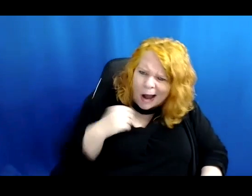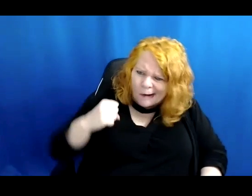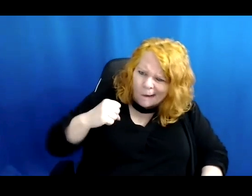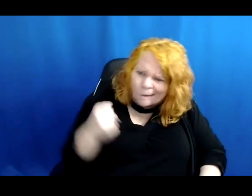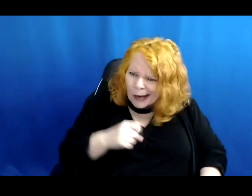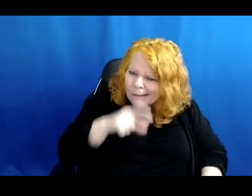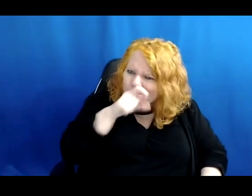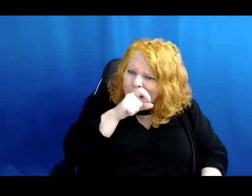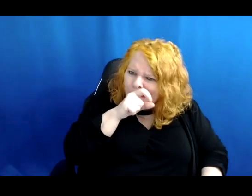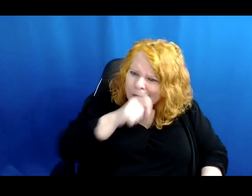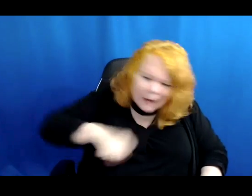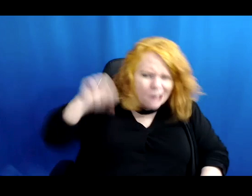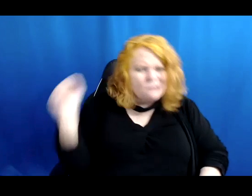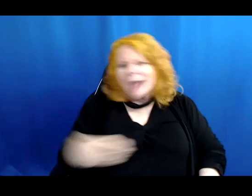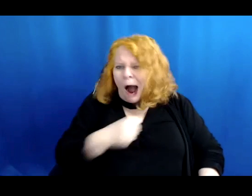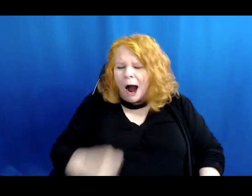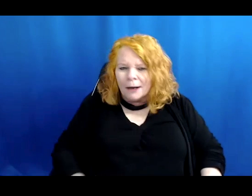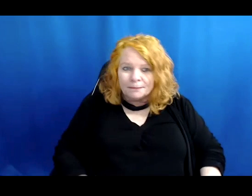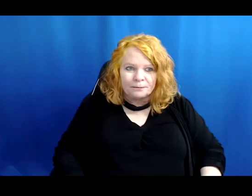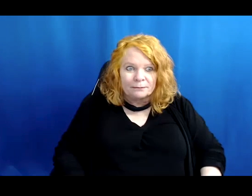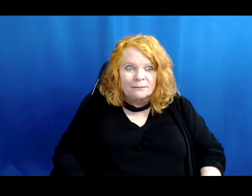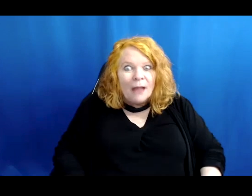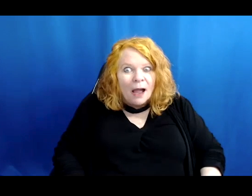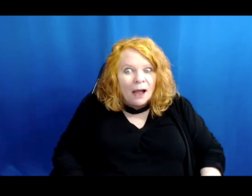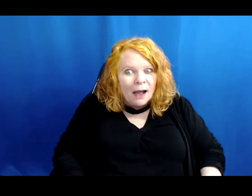Yeah.” >> Now we are going to meet Beautiful Betty